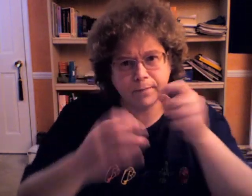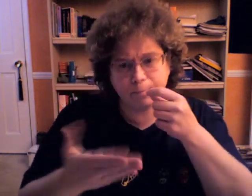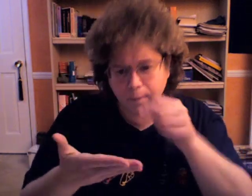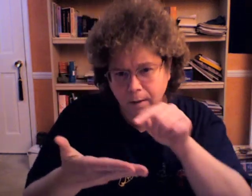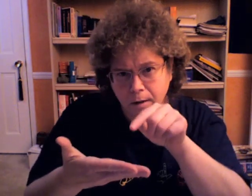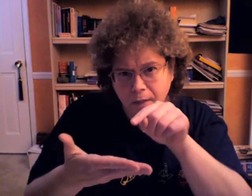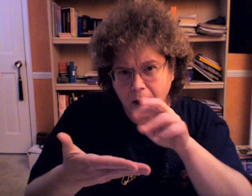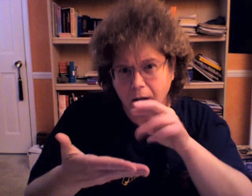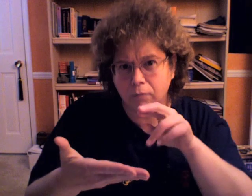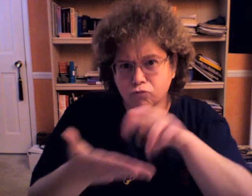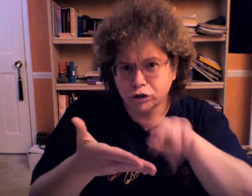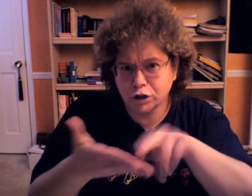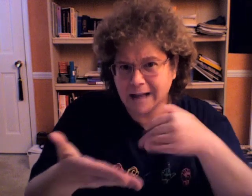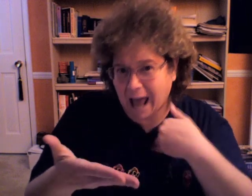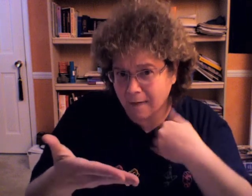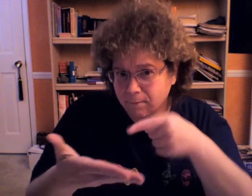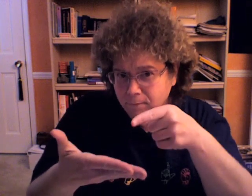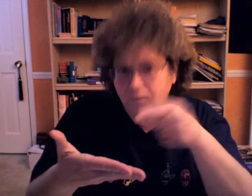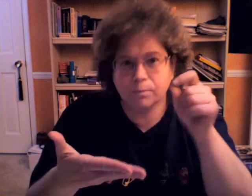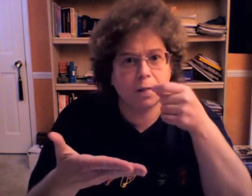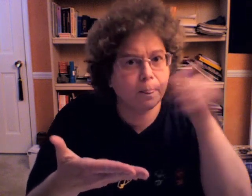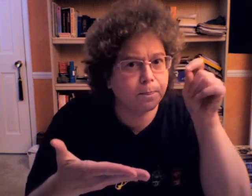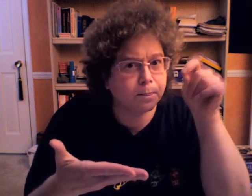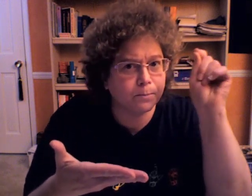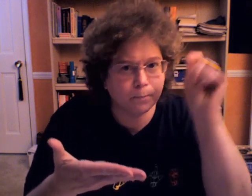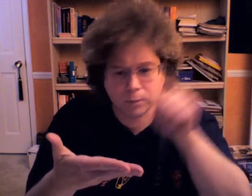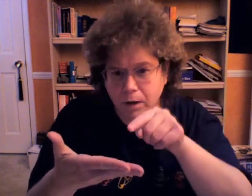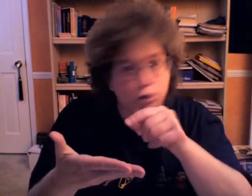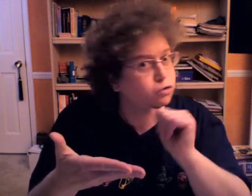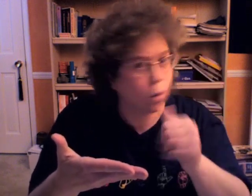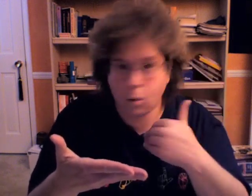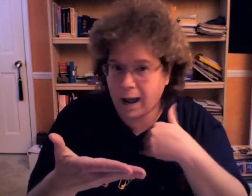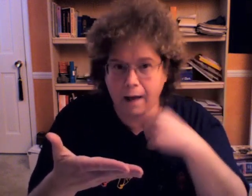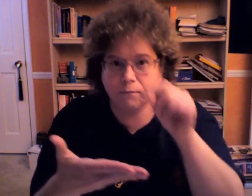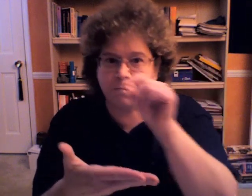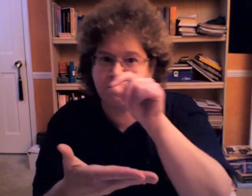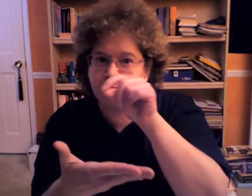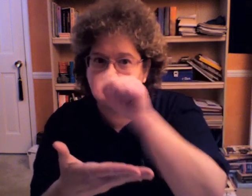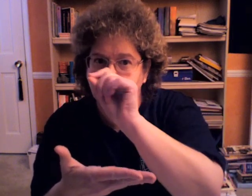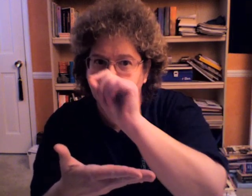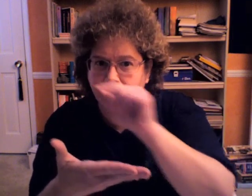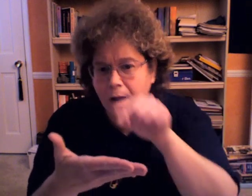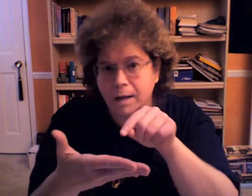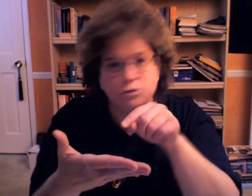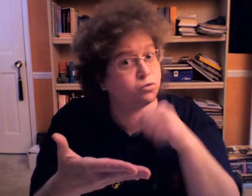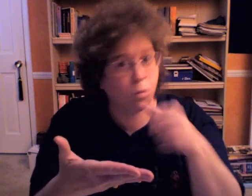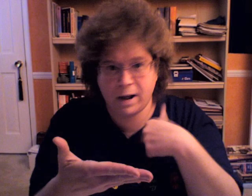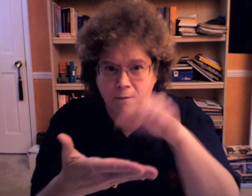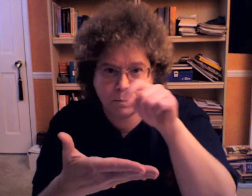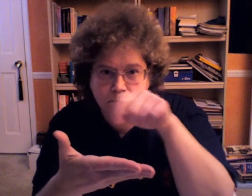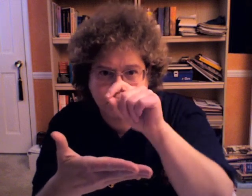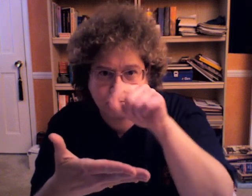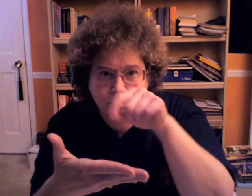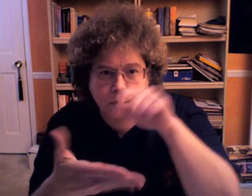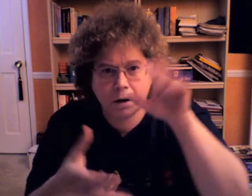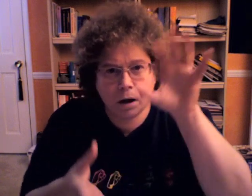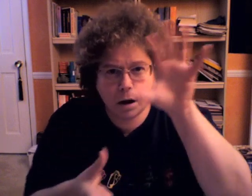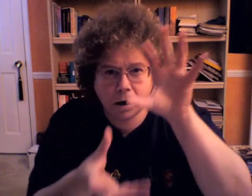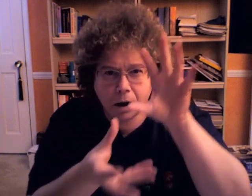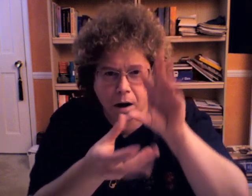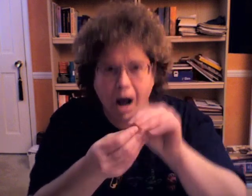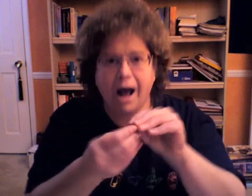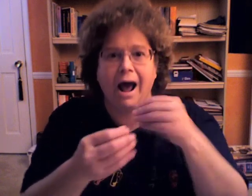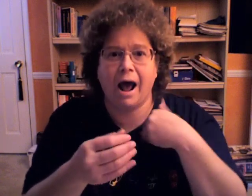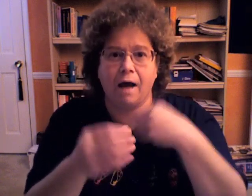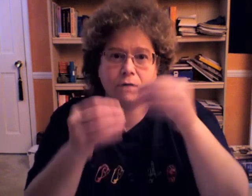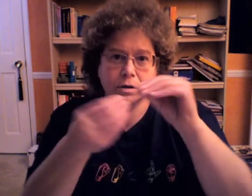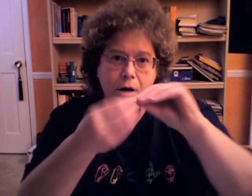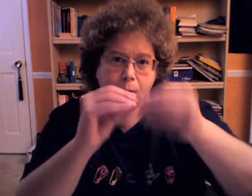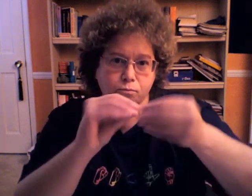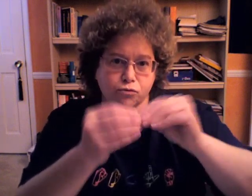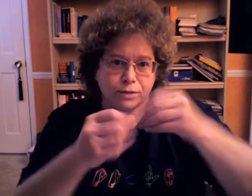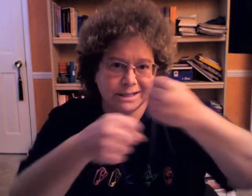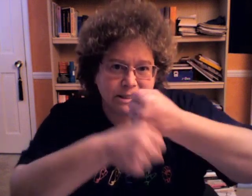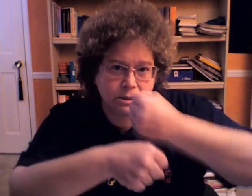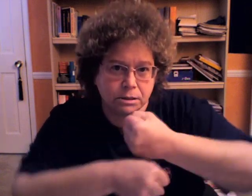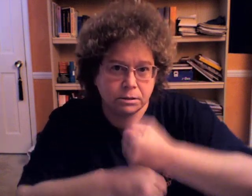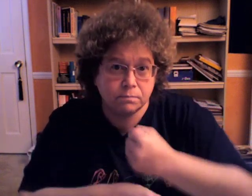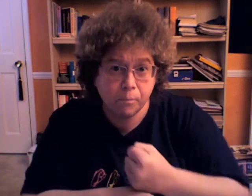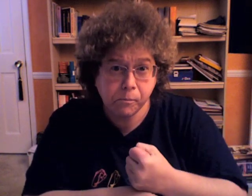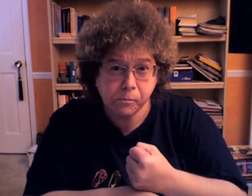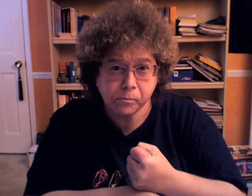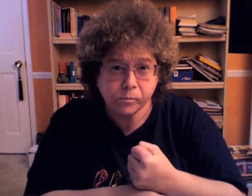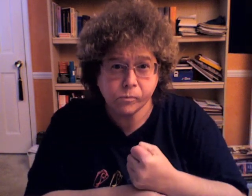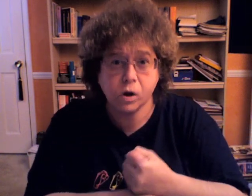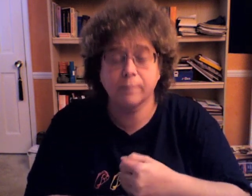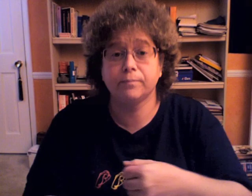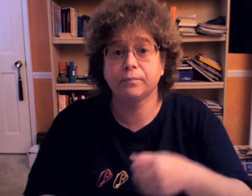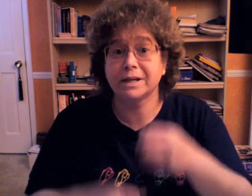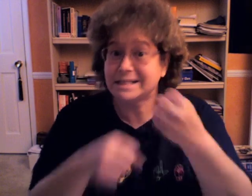analyze and determine the validity of the research papers. This particular system uses numbers to measure the quality.